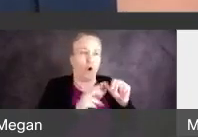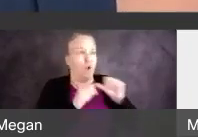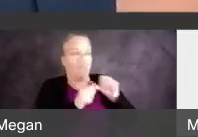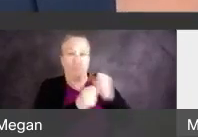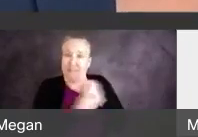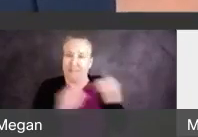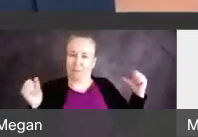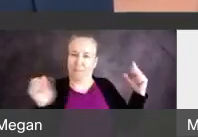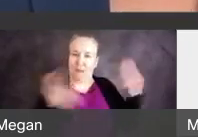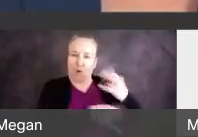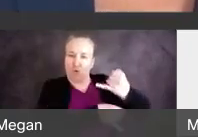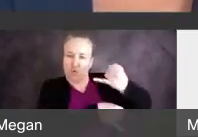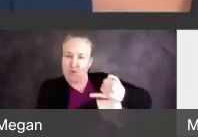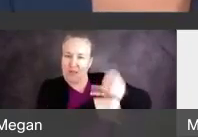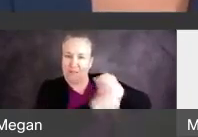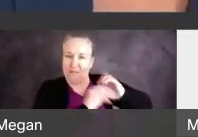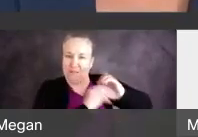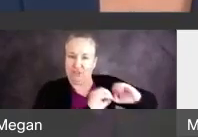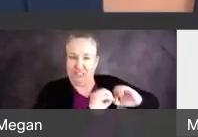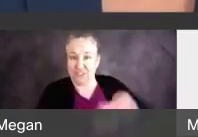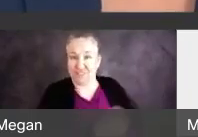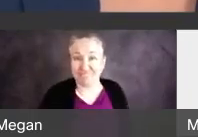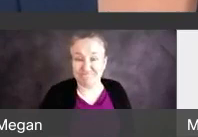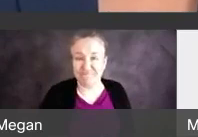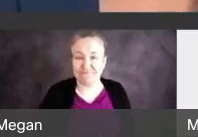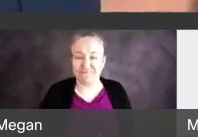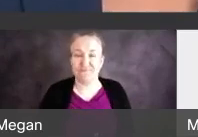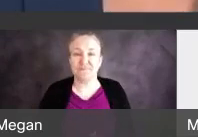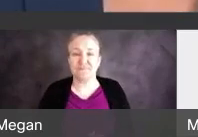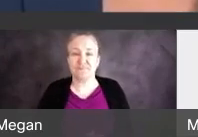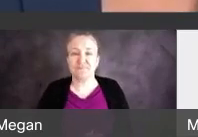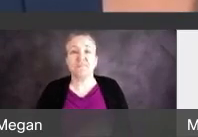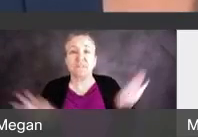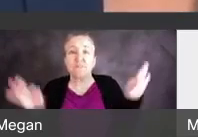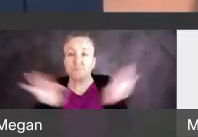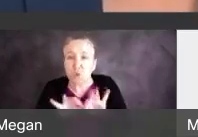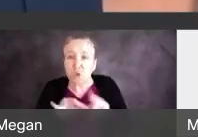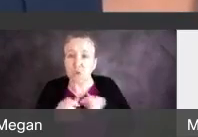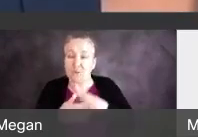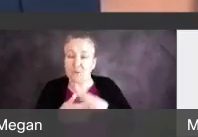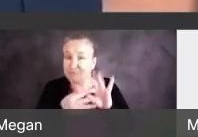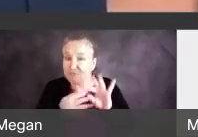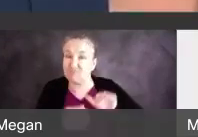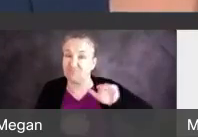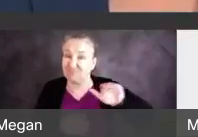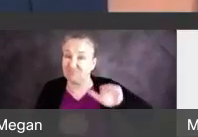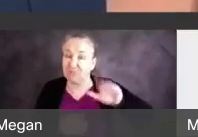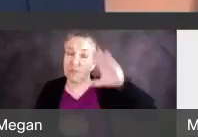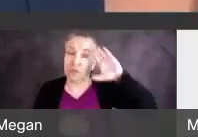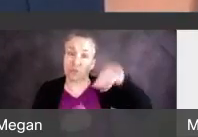education for our students. I do just want to point out that this program is not under the